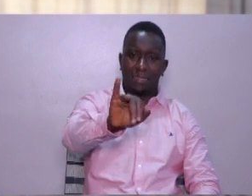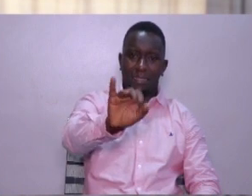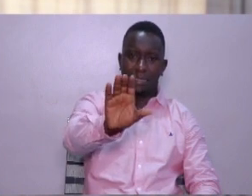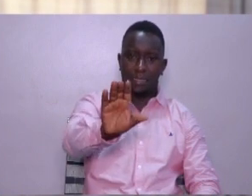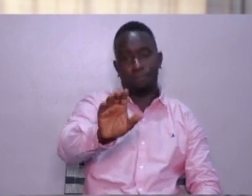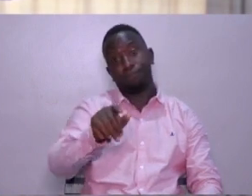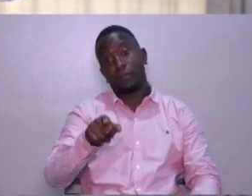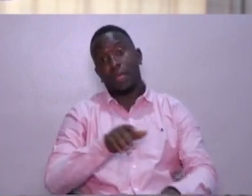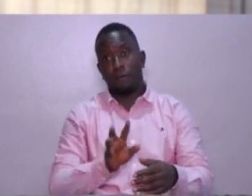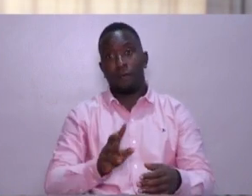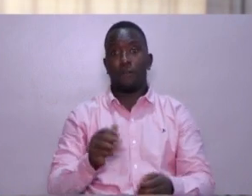create a link to a video that the animator can